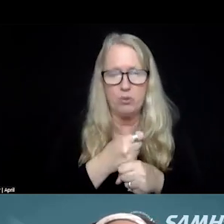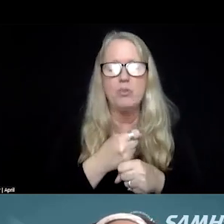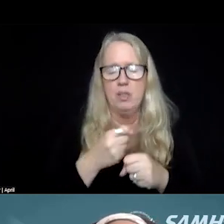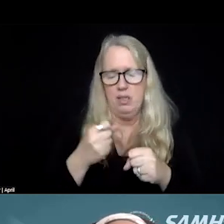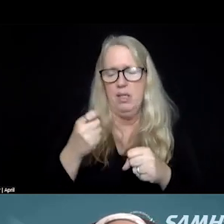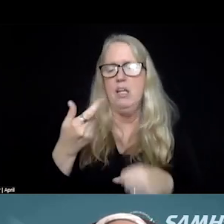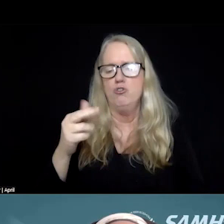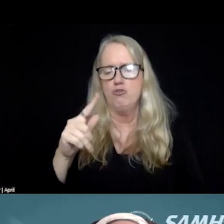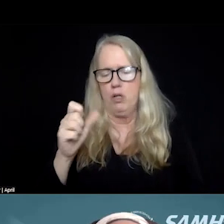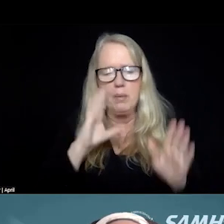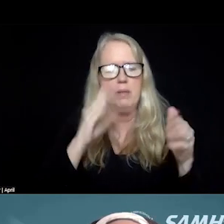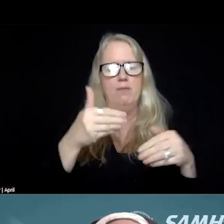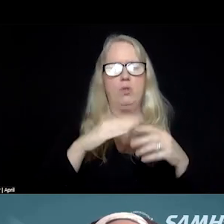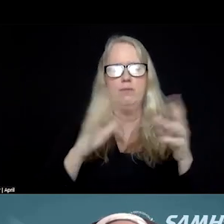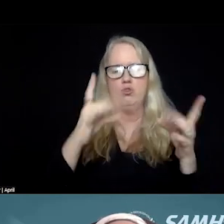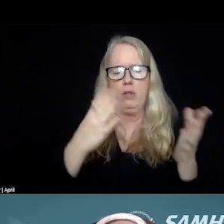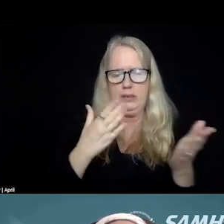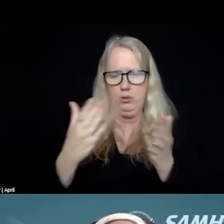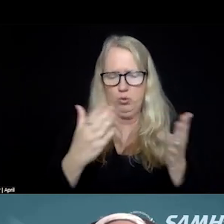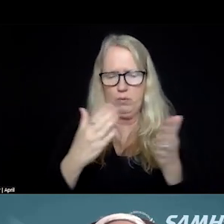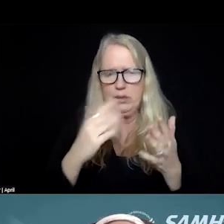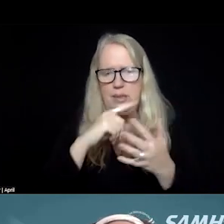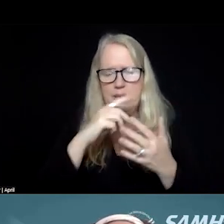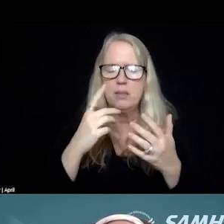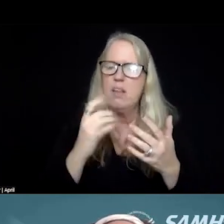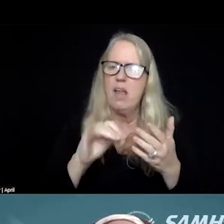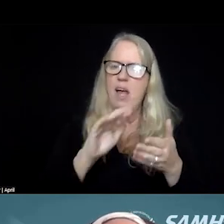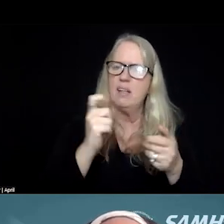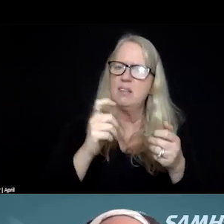BEEN FOCUSED ON CRISIS SERVICES BECAUSE OF THE SET ASIDE.